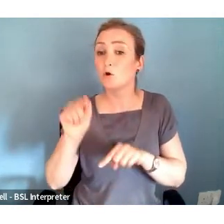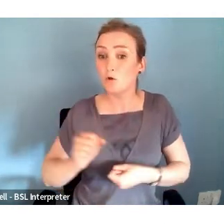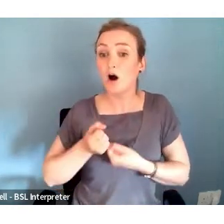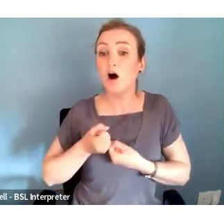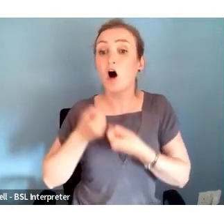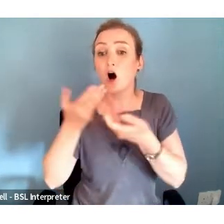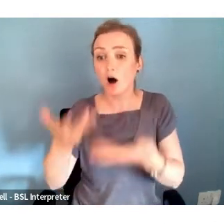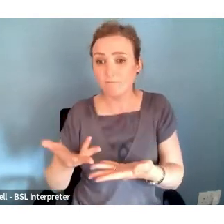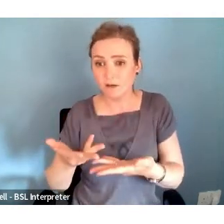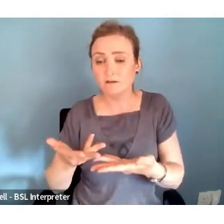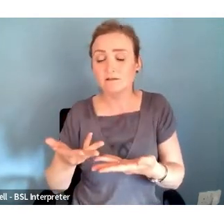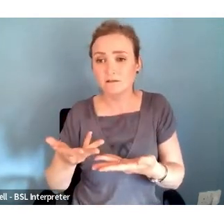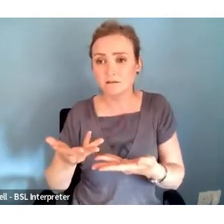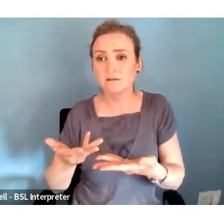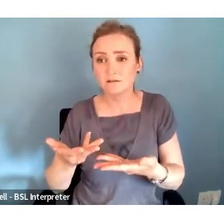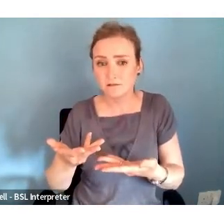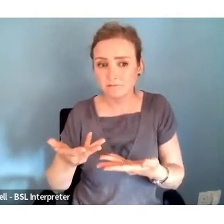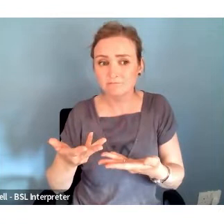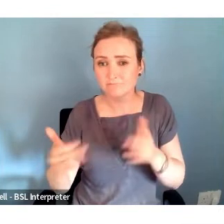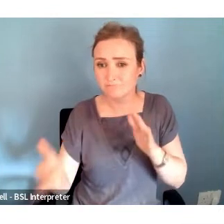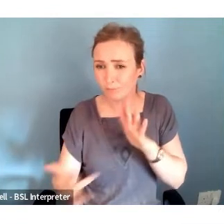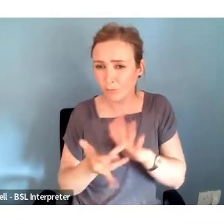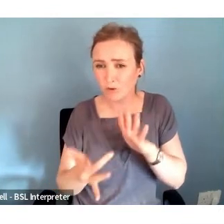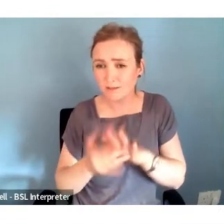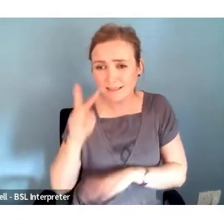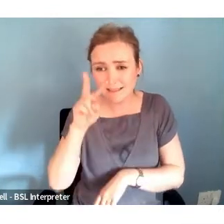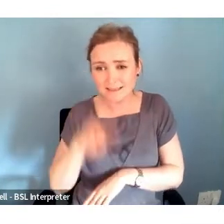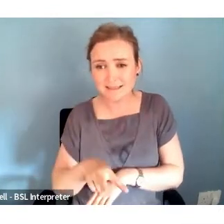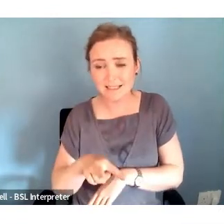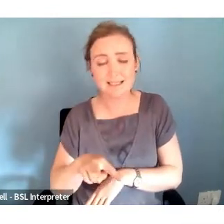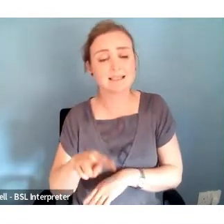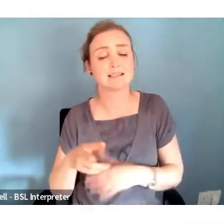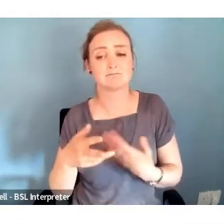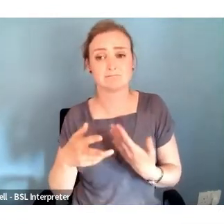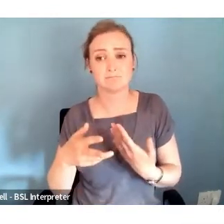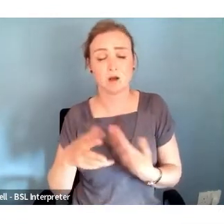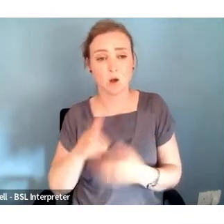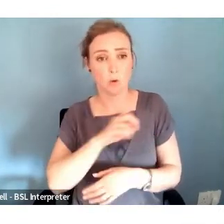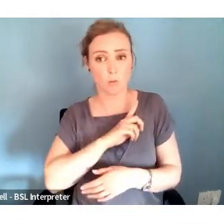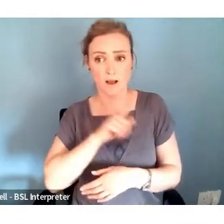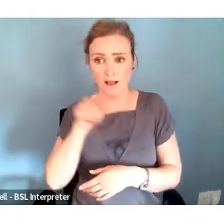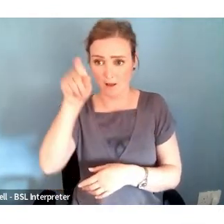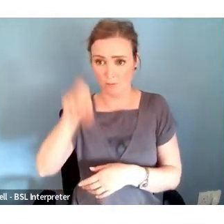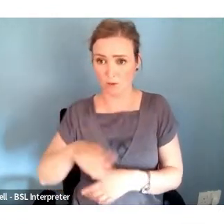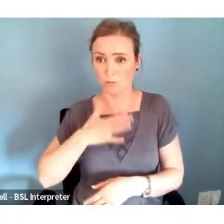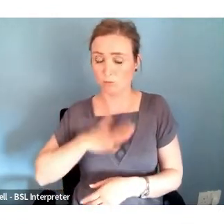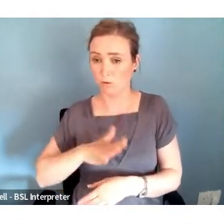it's important that they can see why they would want to work for you. So do you have office support?